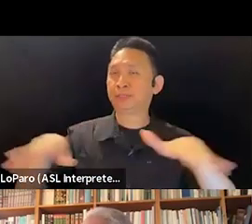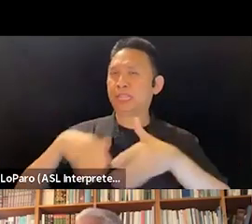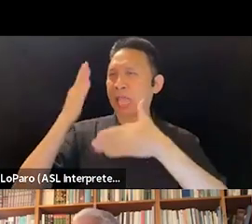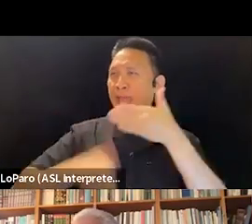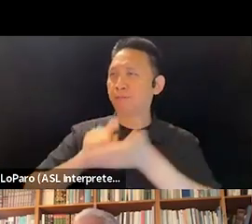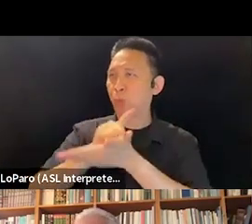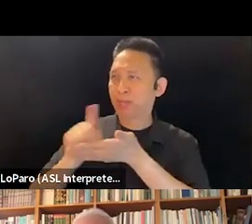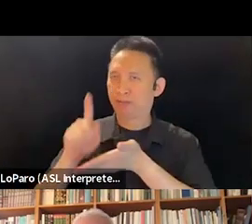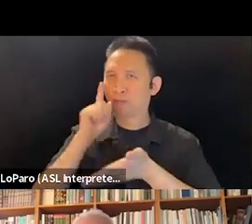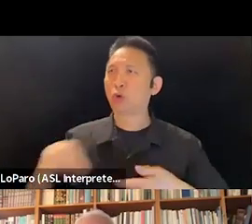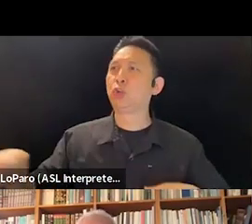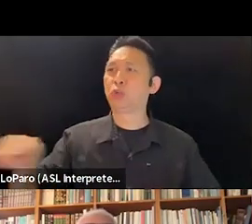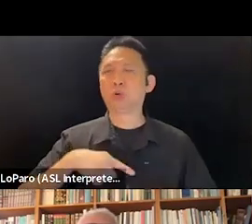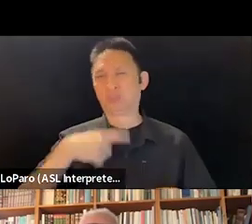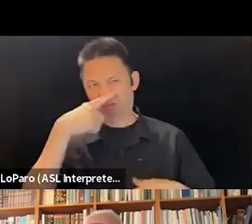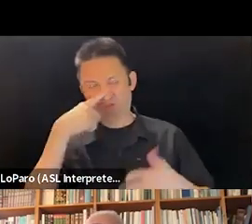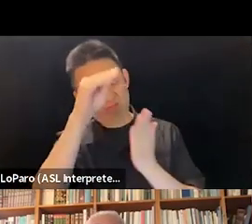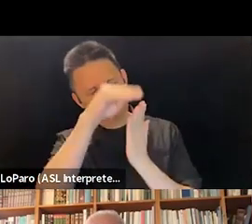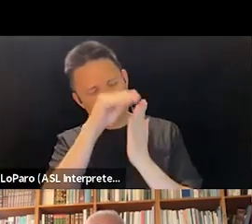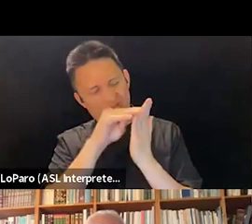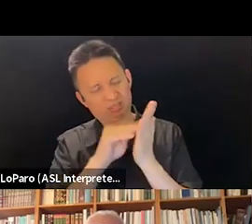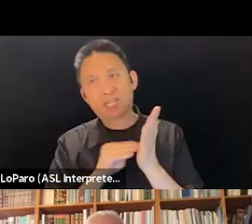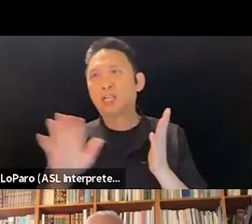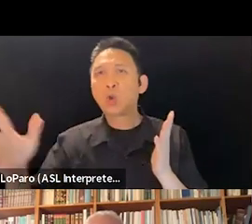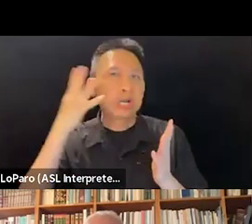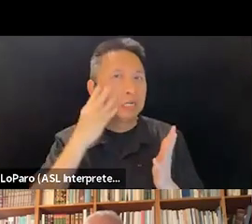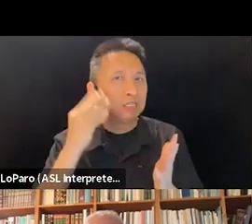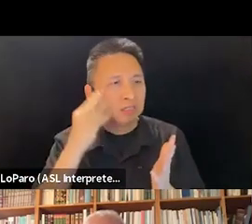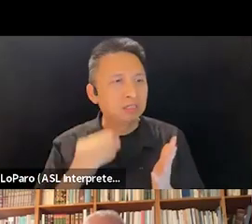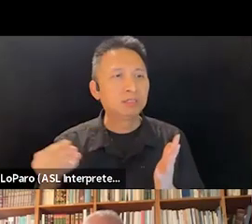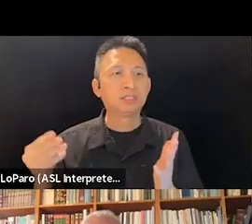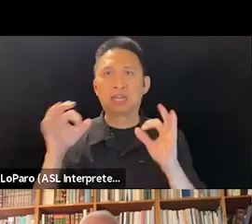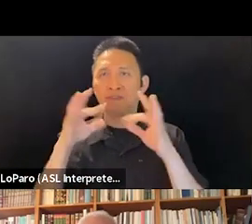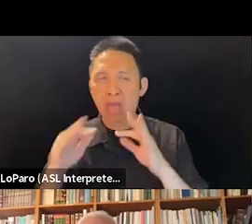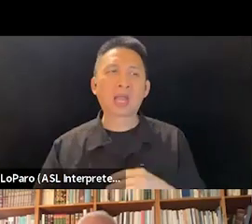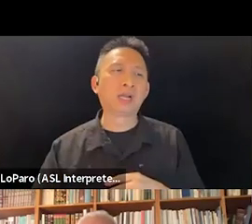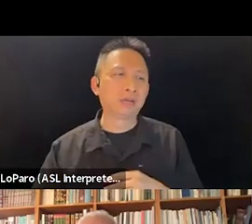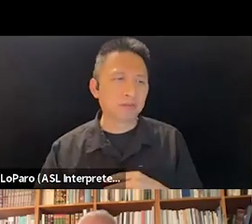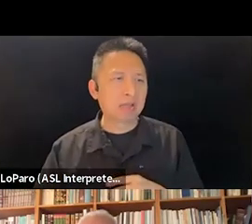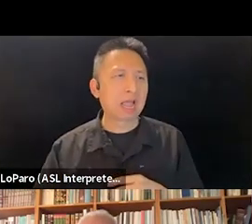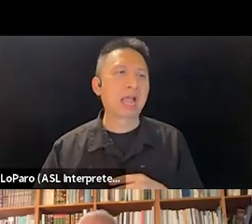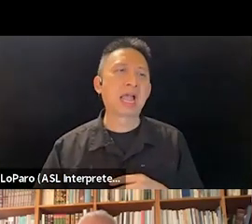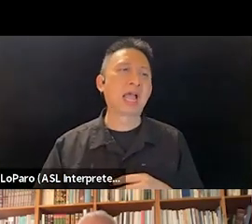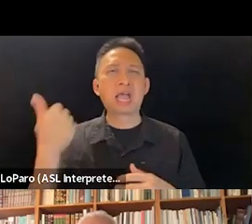of what you all experienced today and any feedback that you have for us and the panel